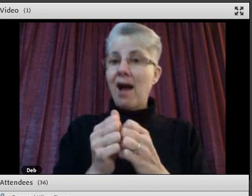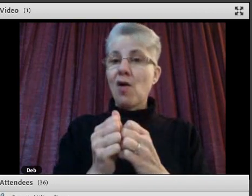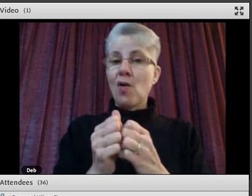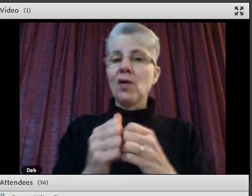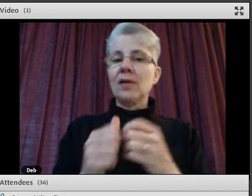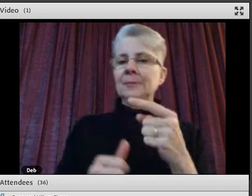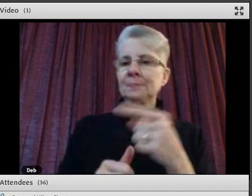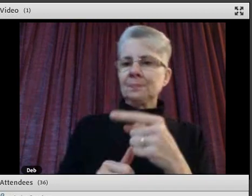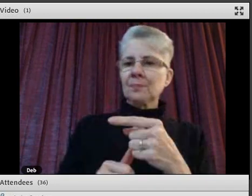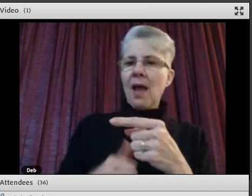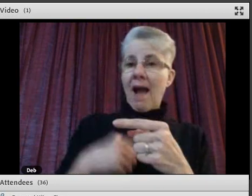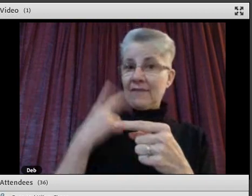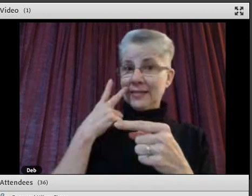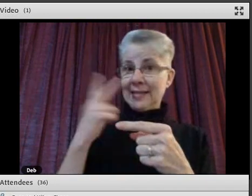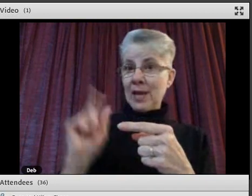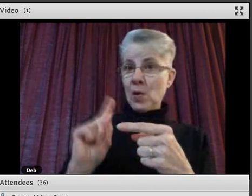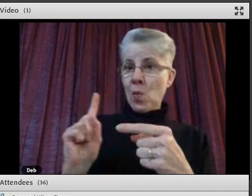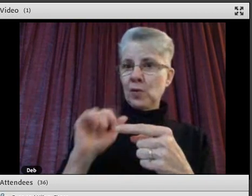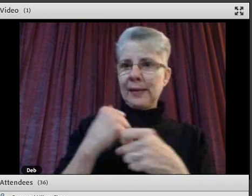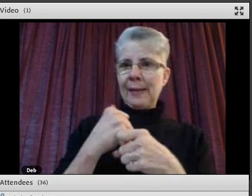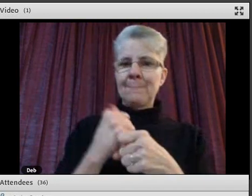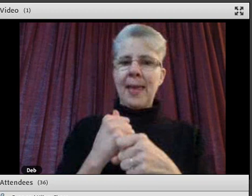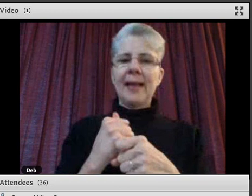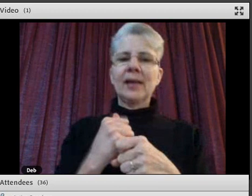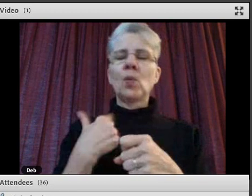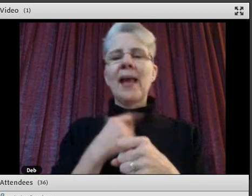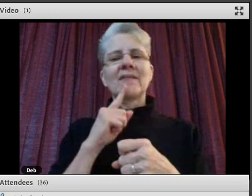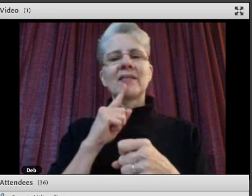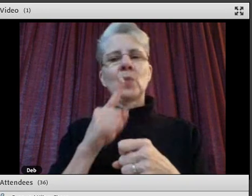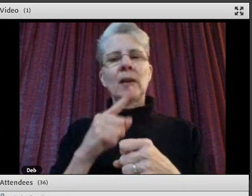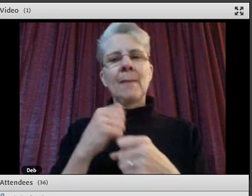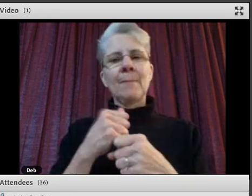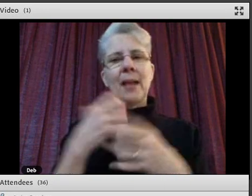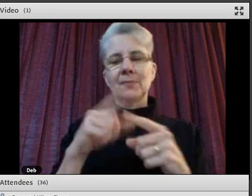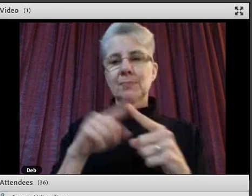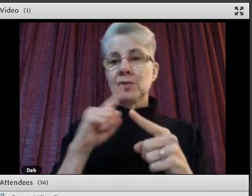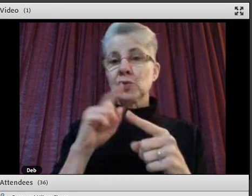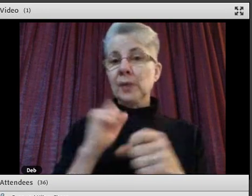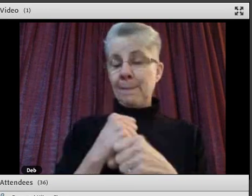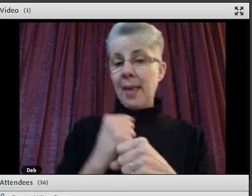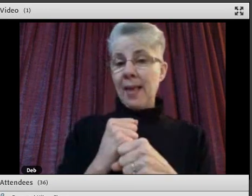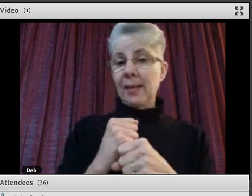And I've seen where you can actually make one